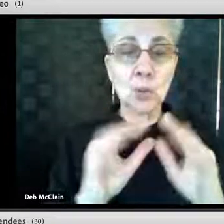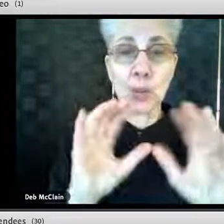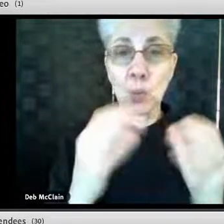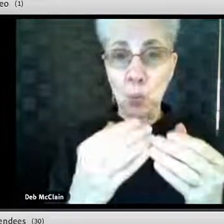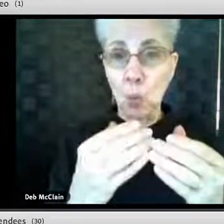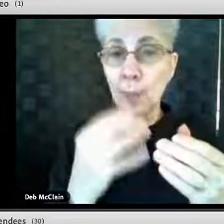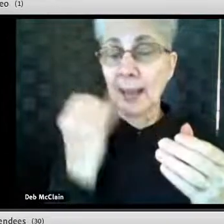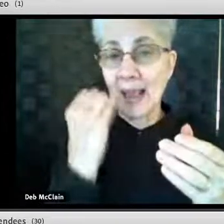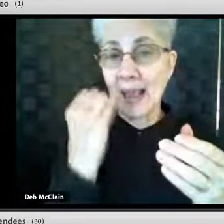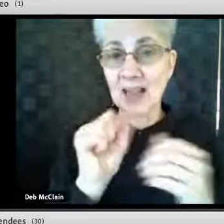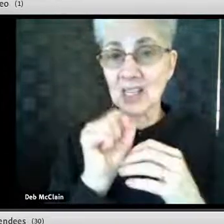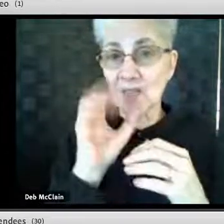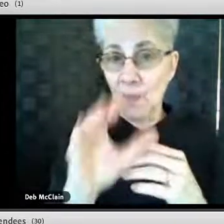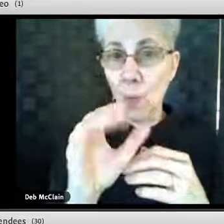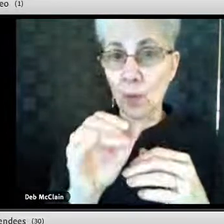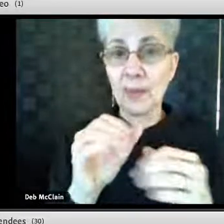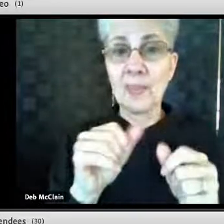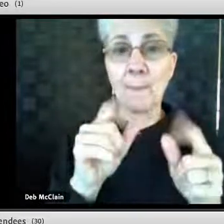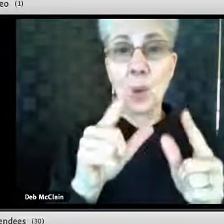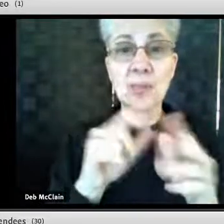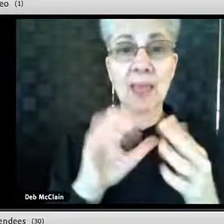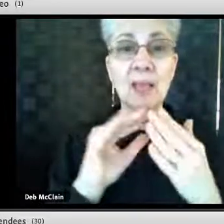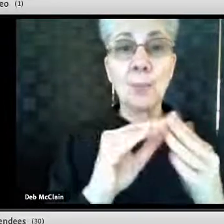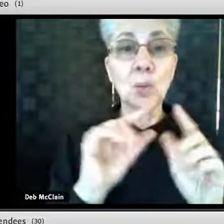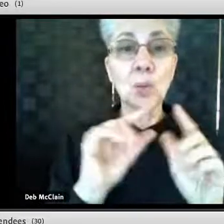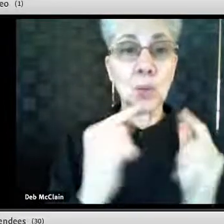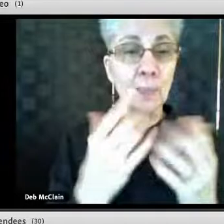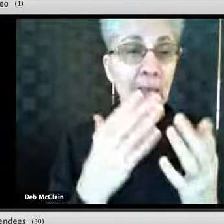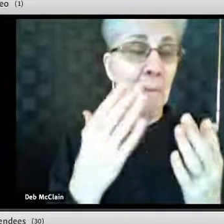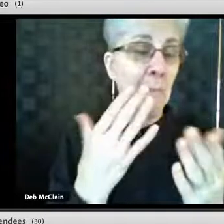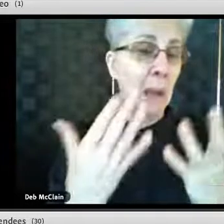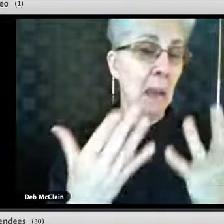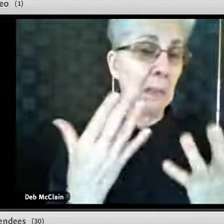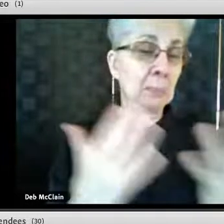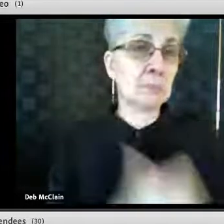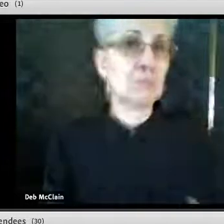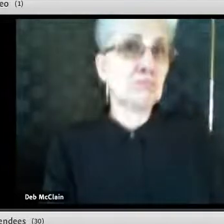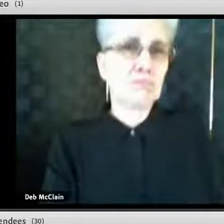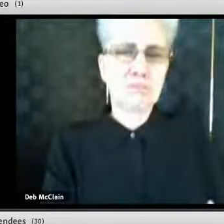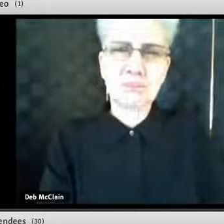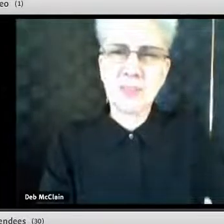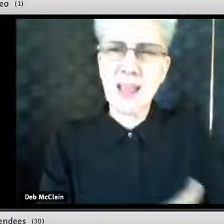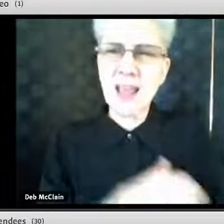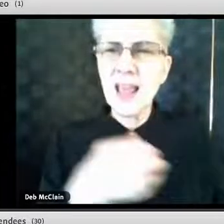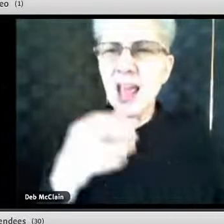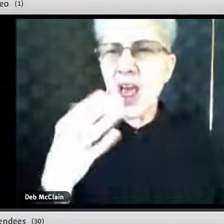If I just forwarded my post into the community group, the share button is going to be missing